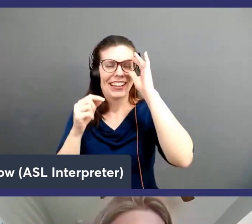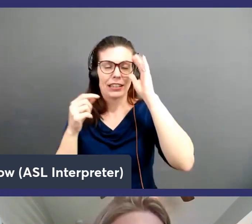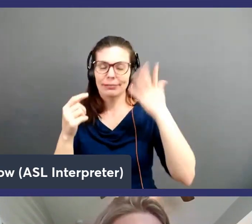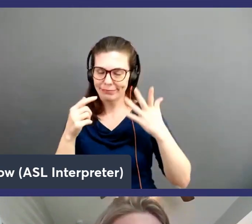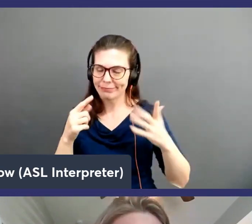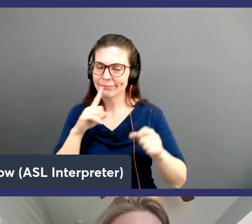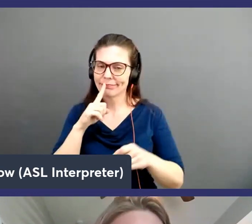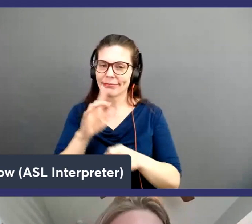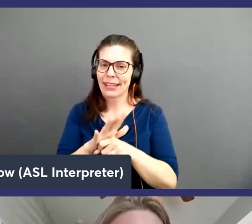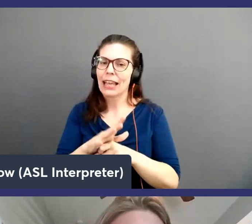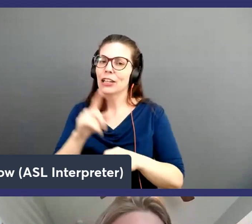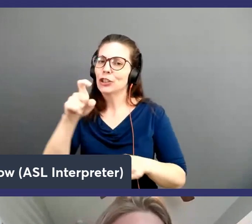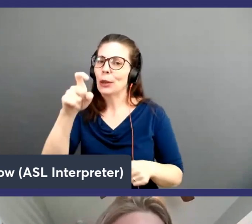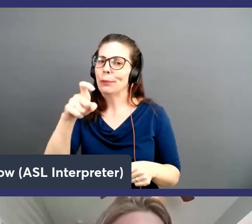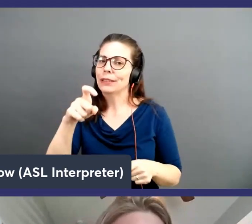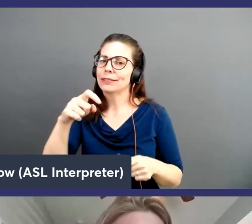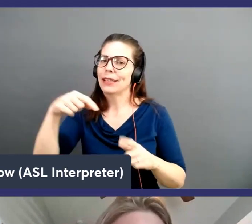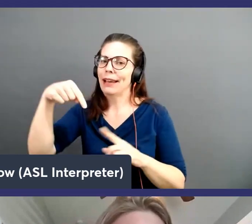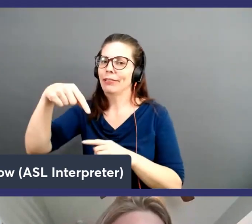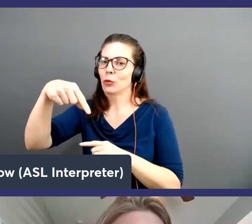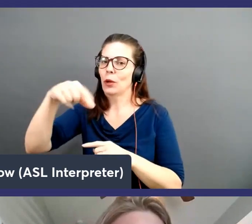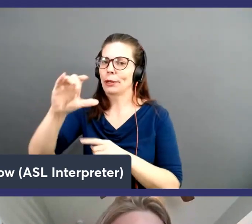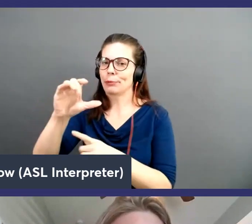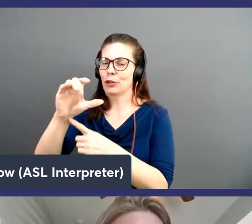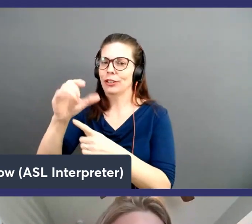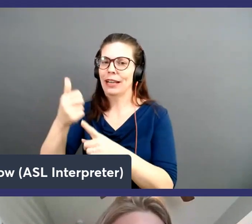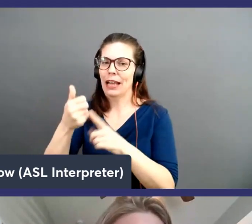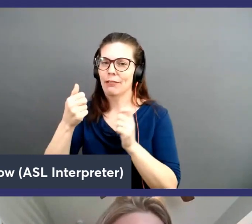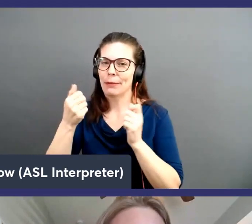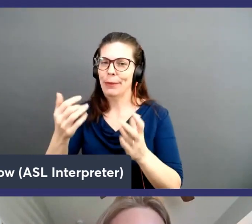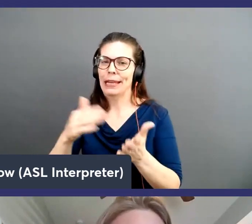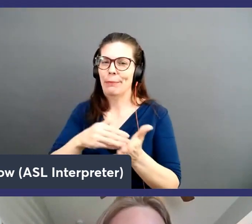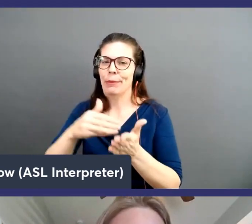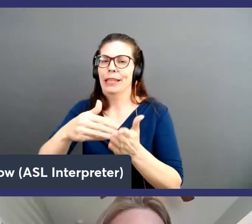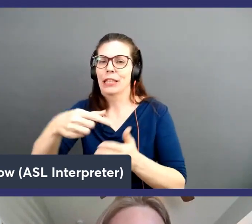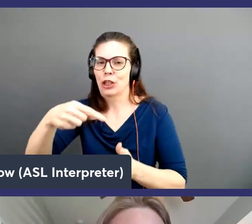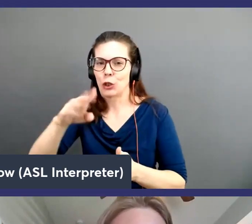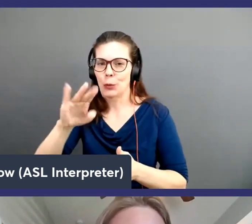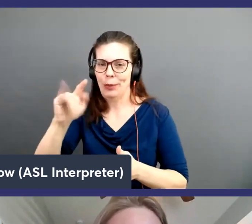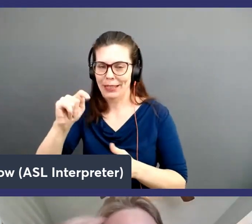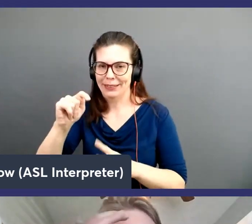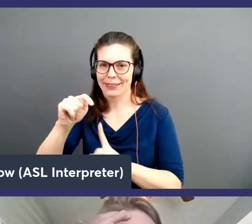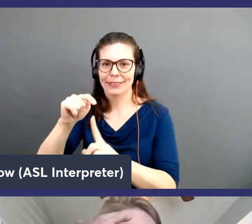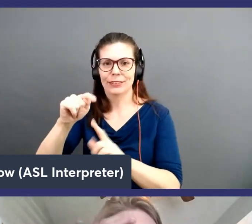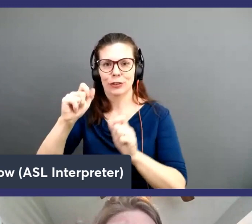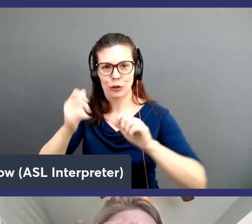you need a quantum computer that has millions of qubits in order to actually run Shor's algorithm,